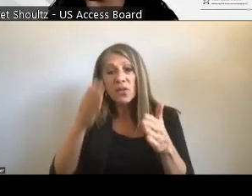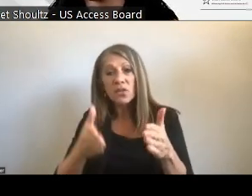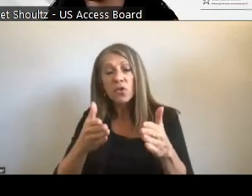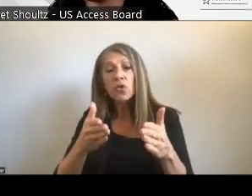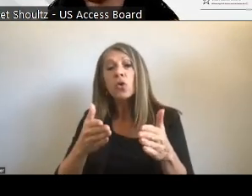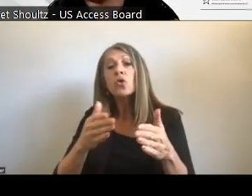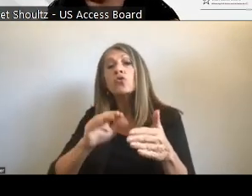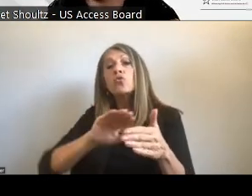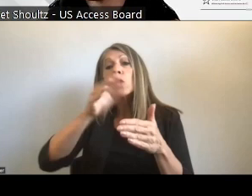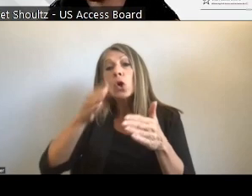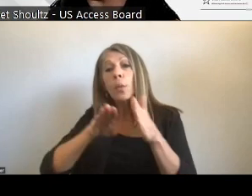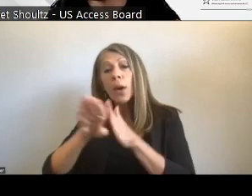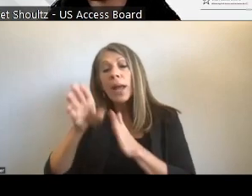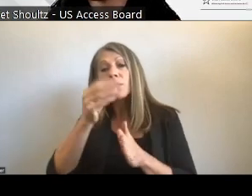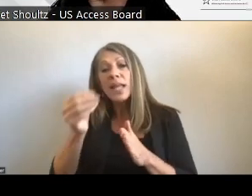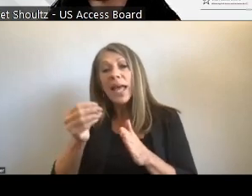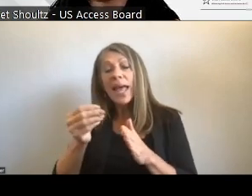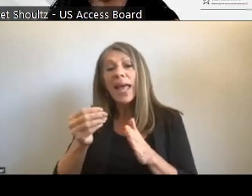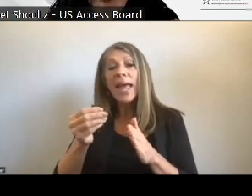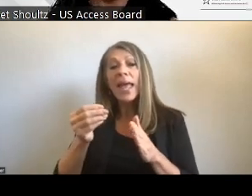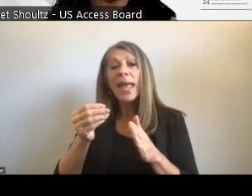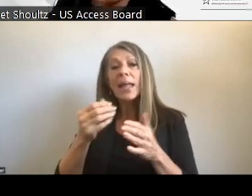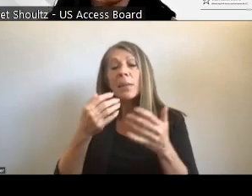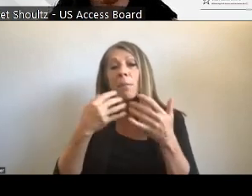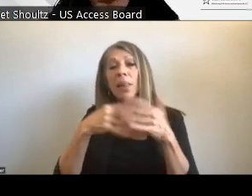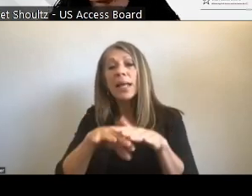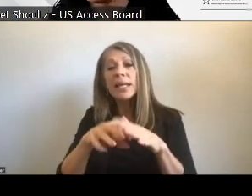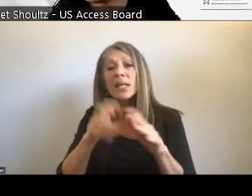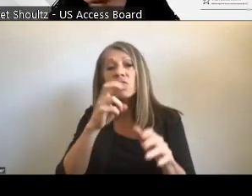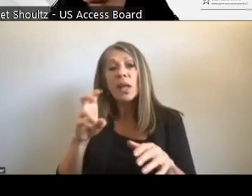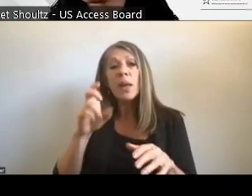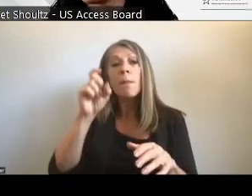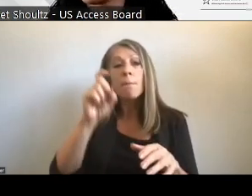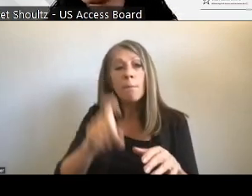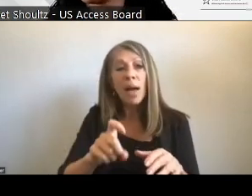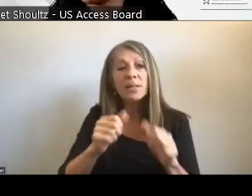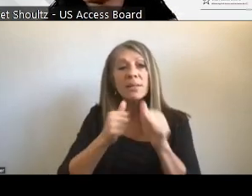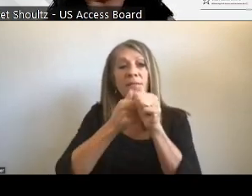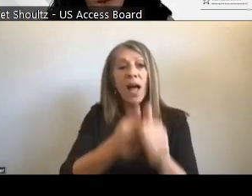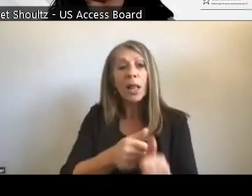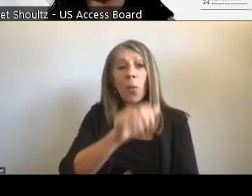transition, the change of grade must comply with either (a) which is shown in this slide, the change